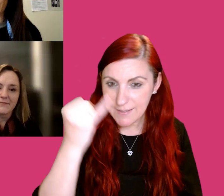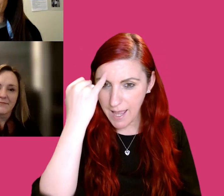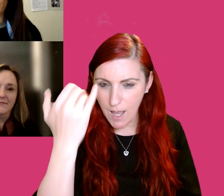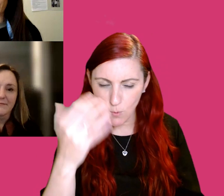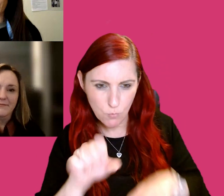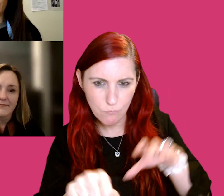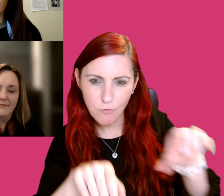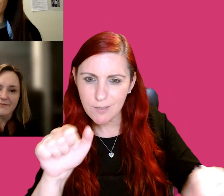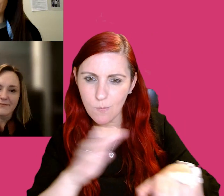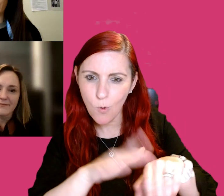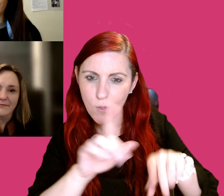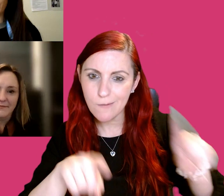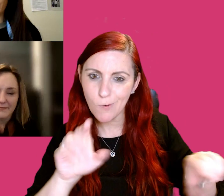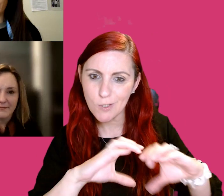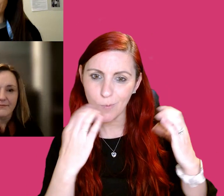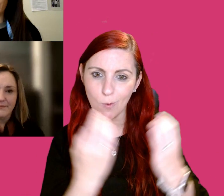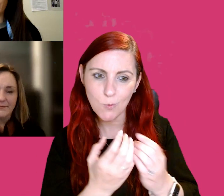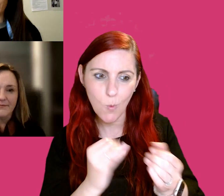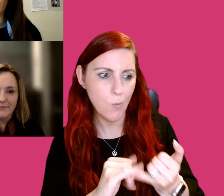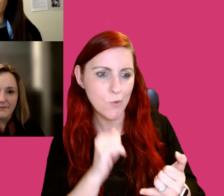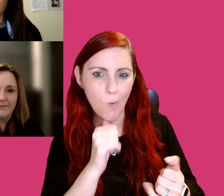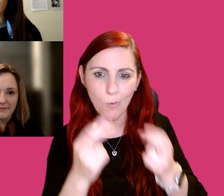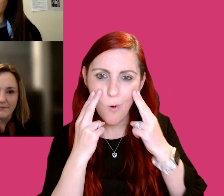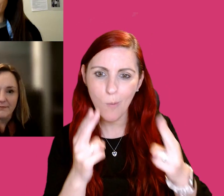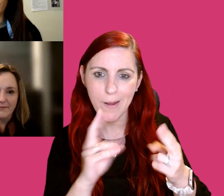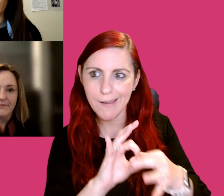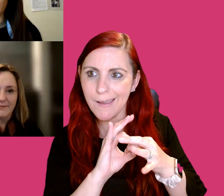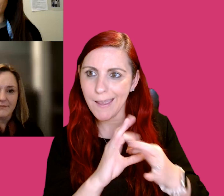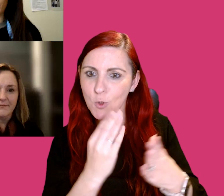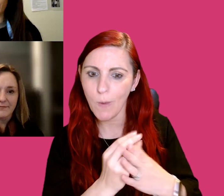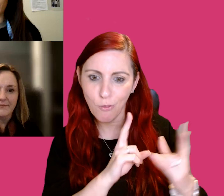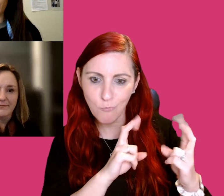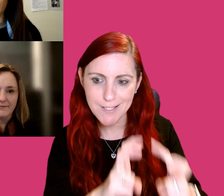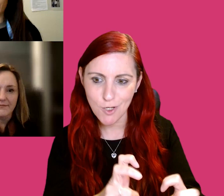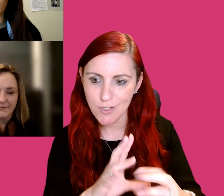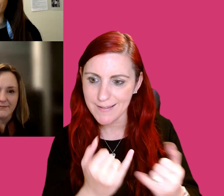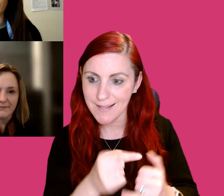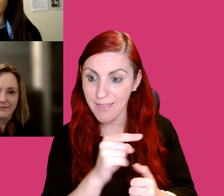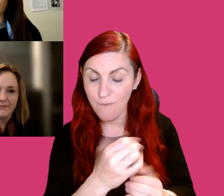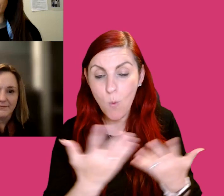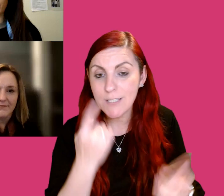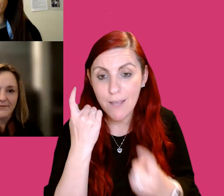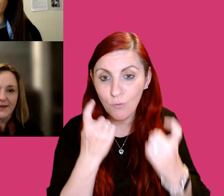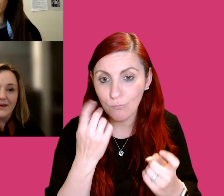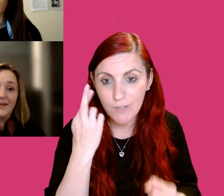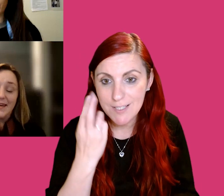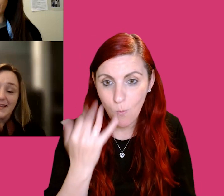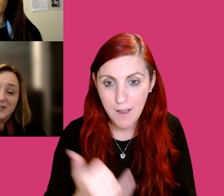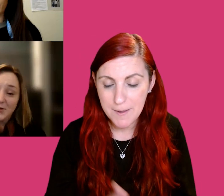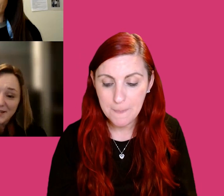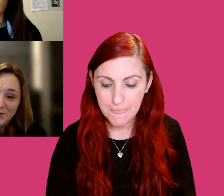communities who are not likely themselves to come forward for whatever reason yeah that's always